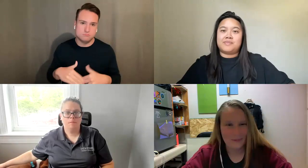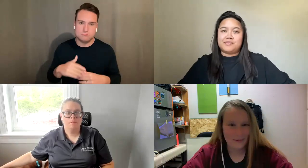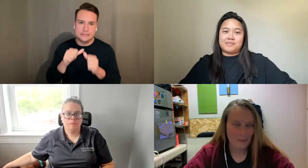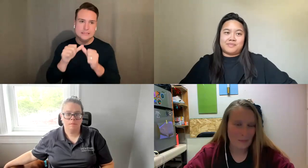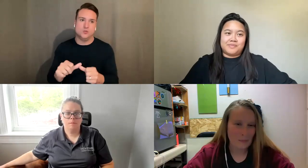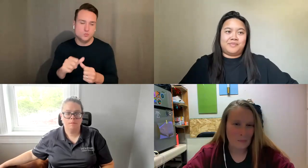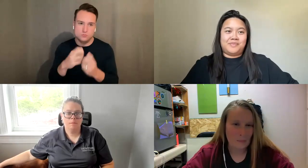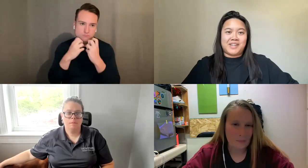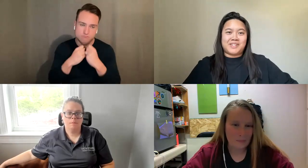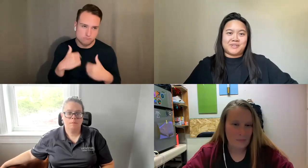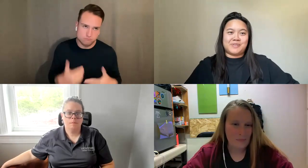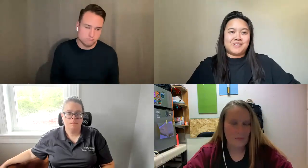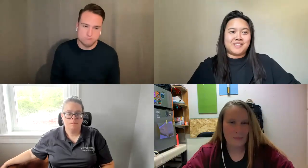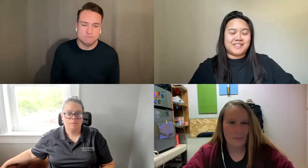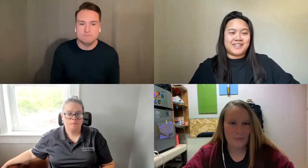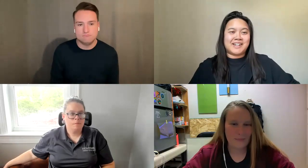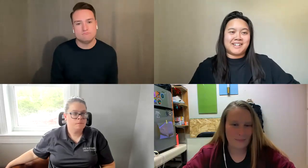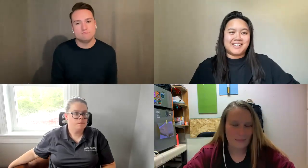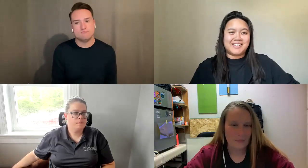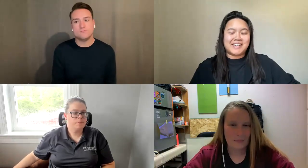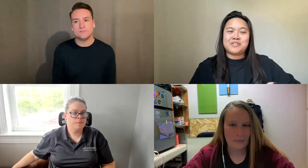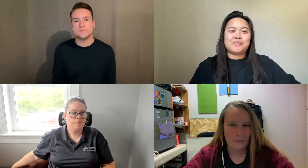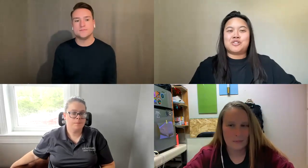Thank you. Thank you so much.